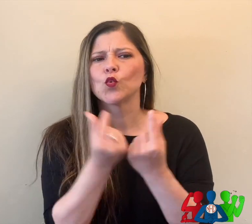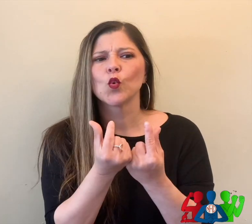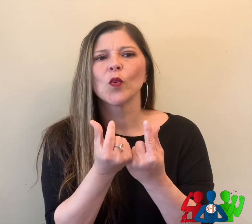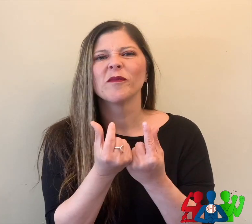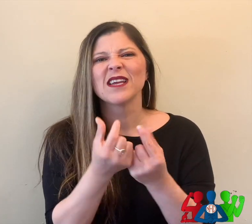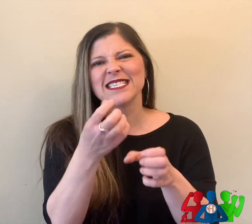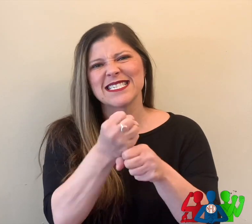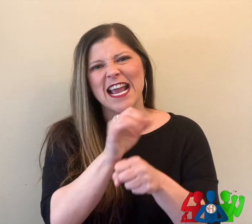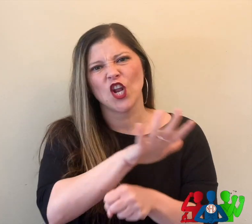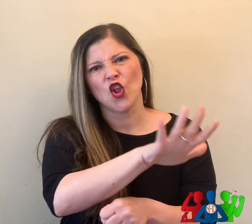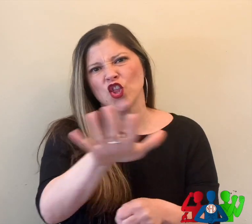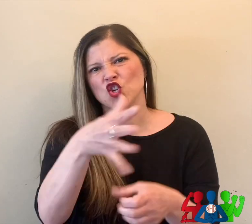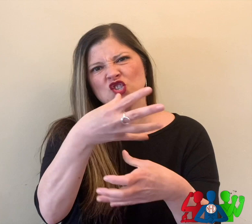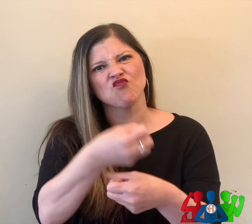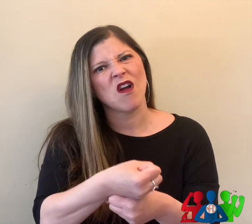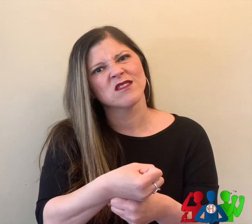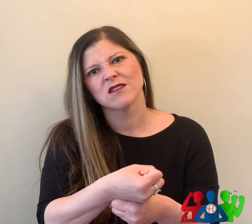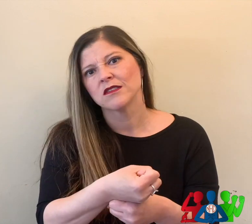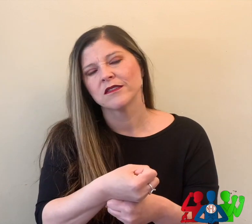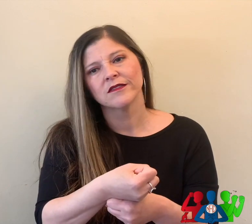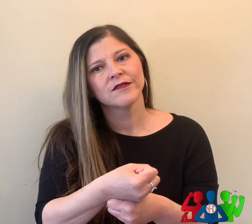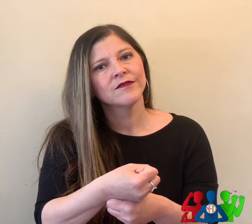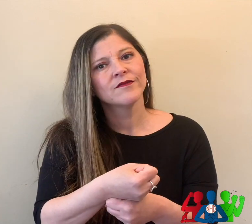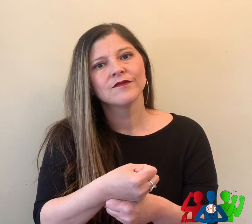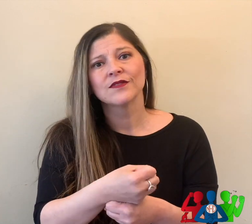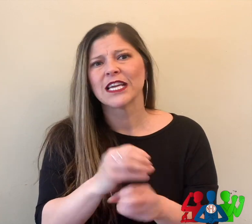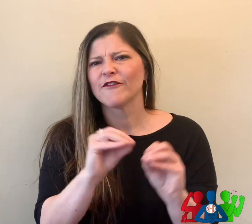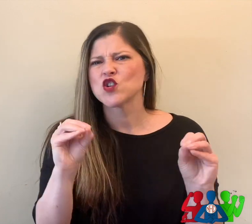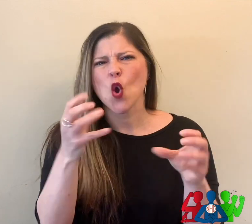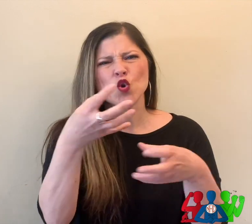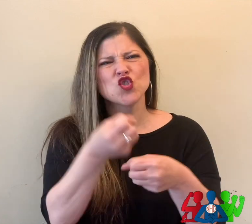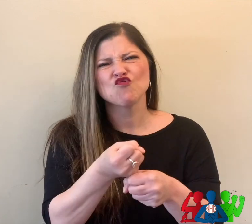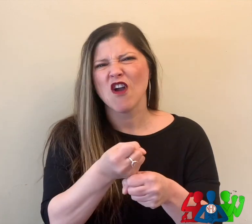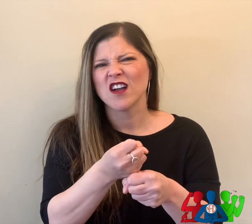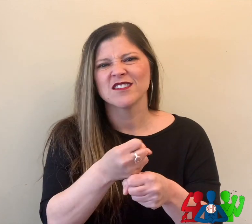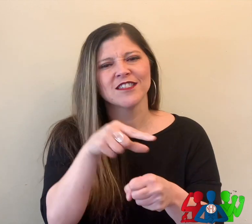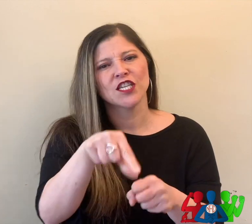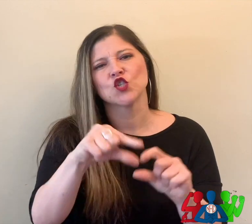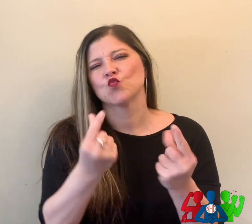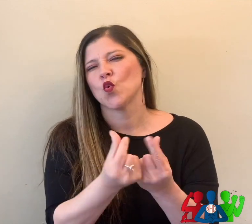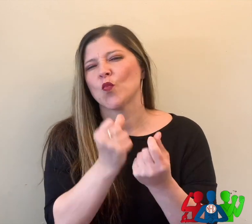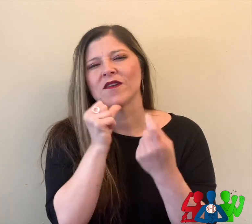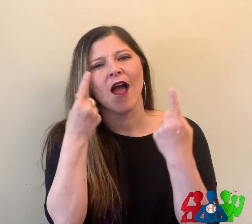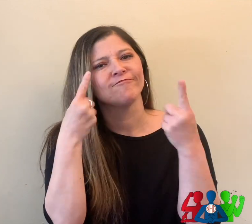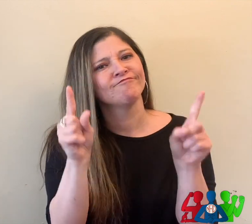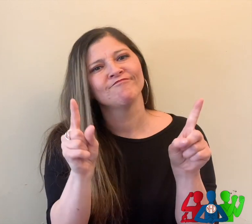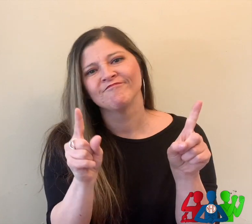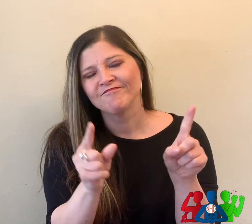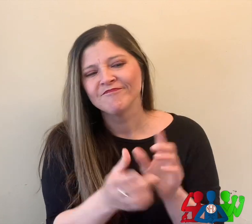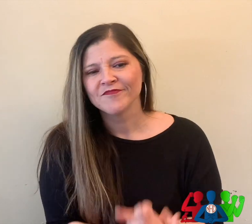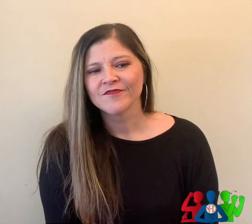some will be long. What's important in an ESP group is that you develop trust in your